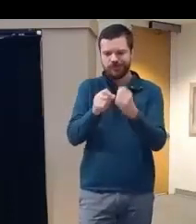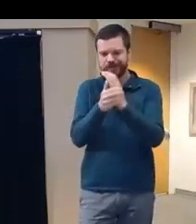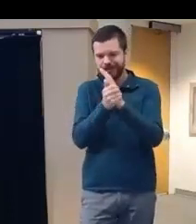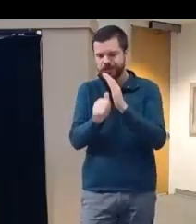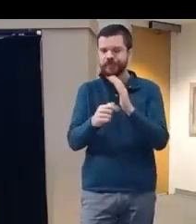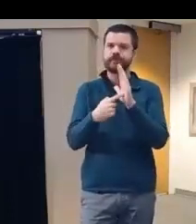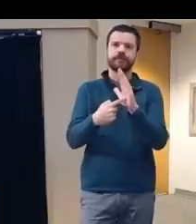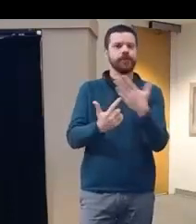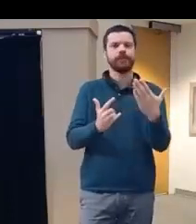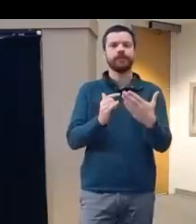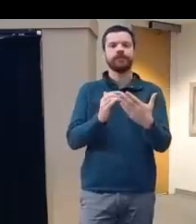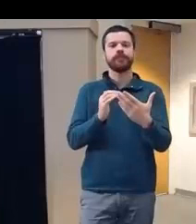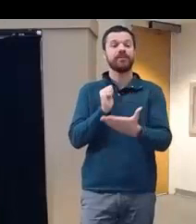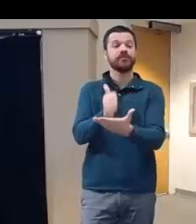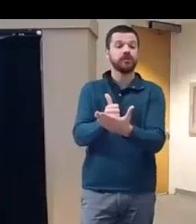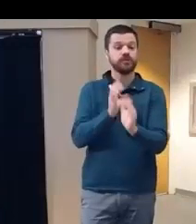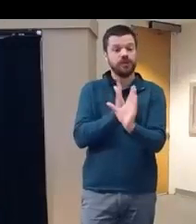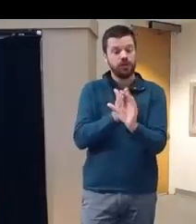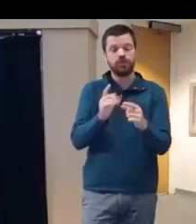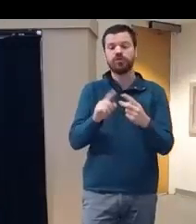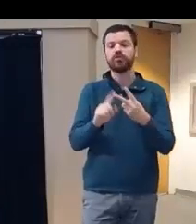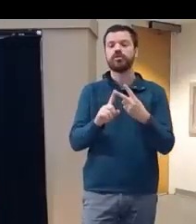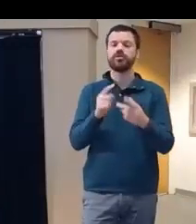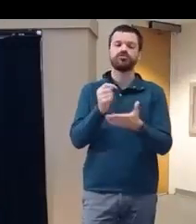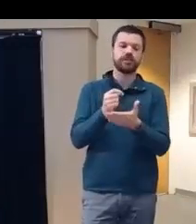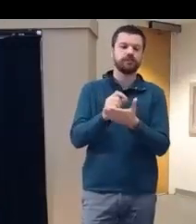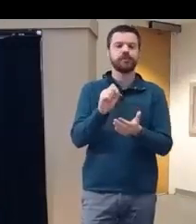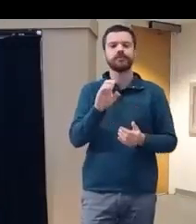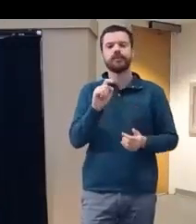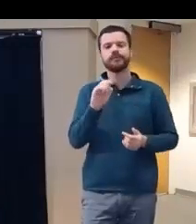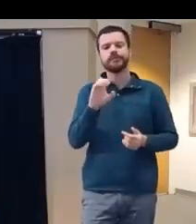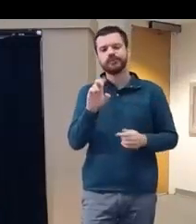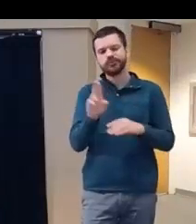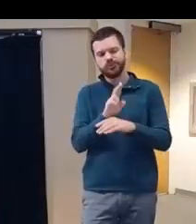Interventional Psychiatry treatment of substance use disorder serious mental illness and forensics